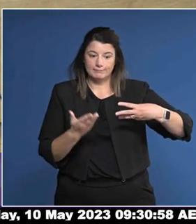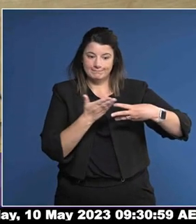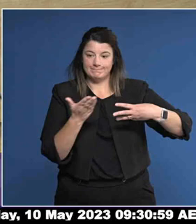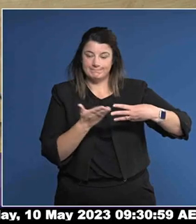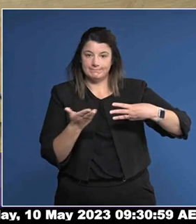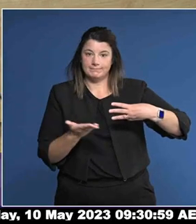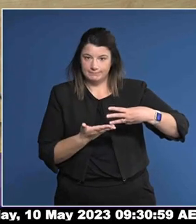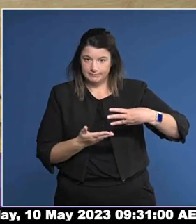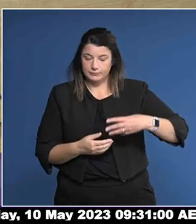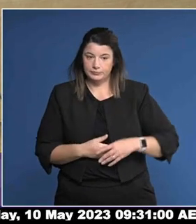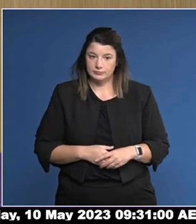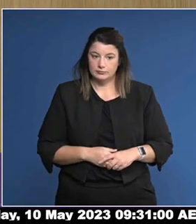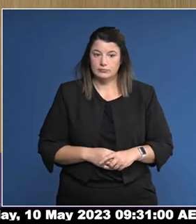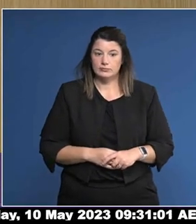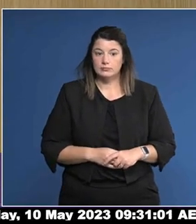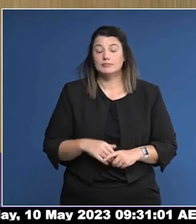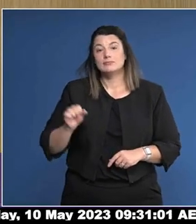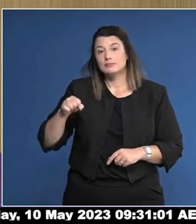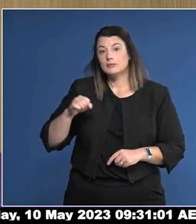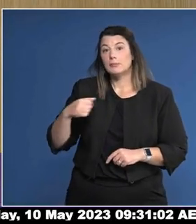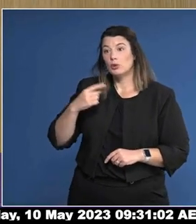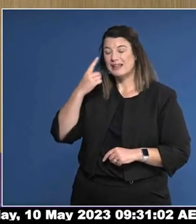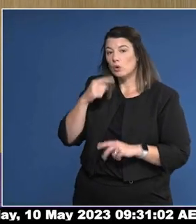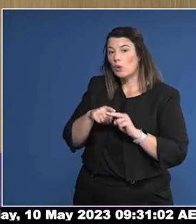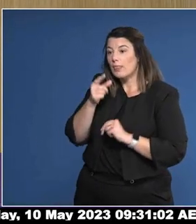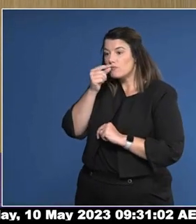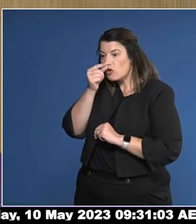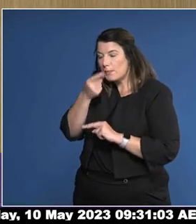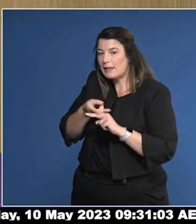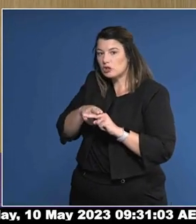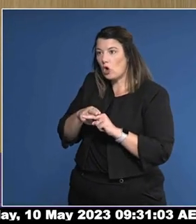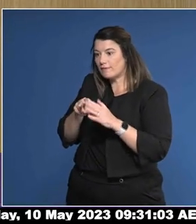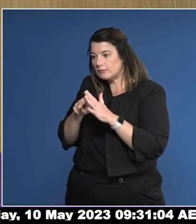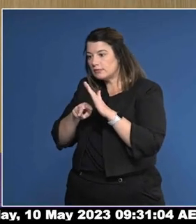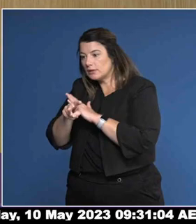Yes. We need to look at the probability of future harm in that regard. That's the first element.